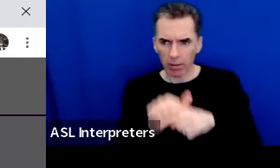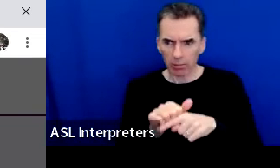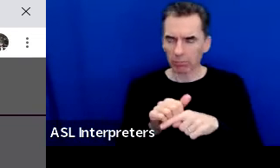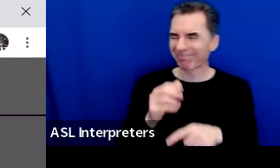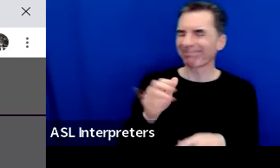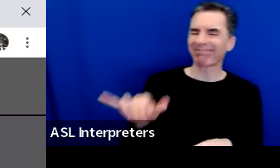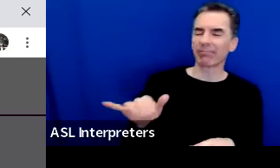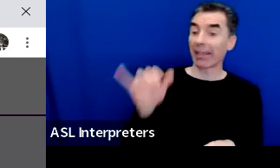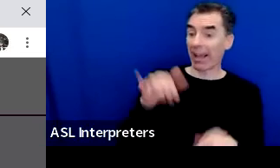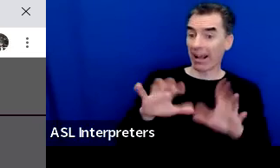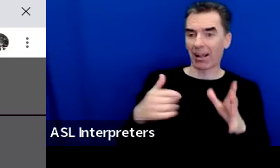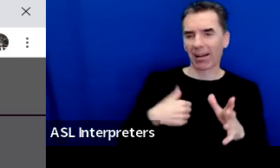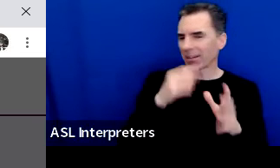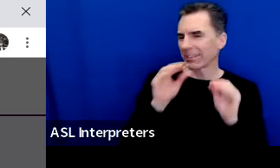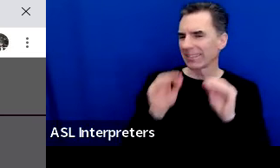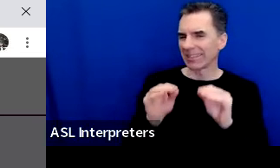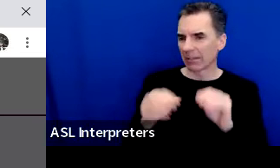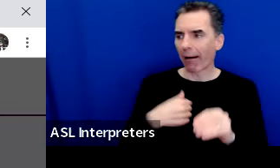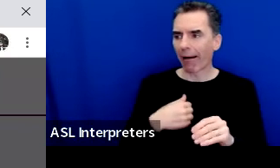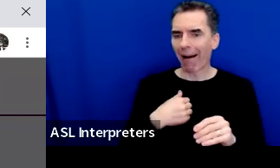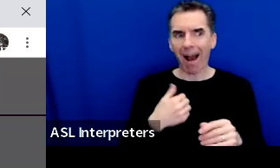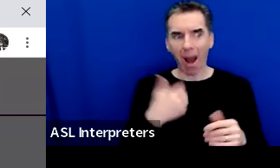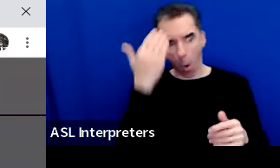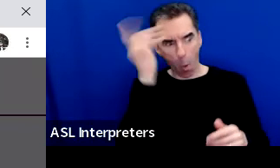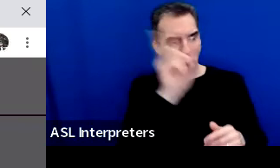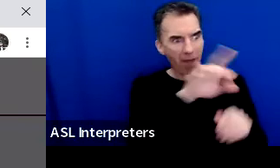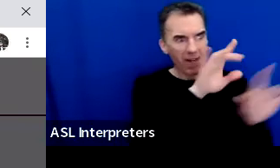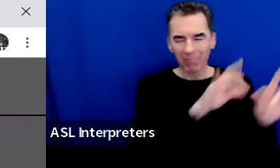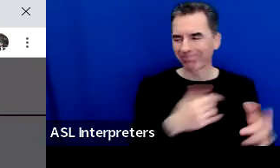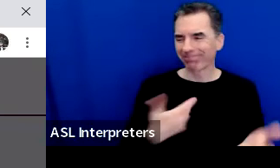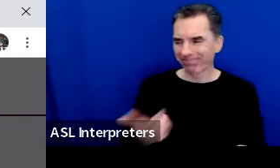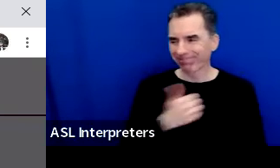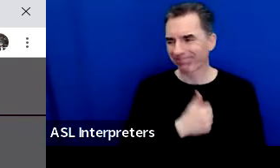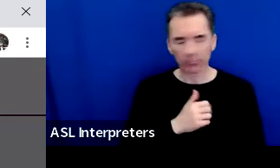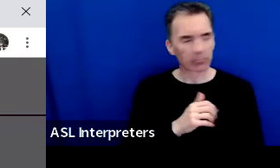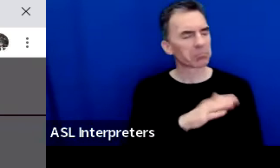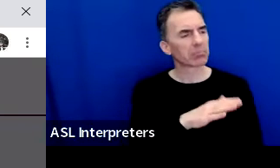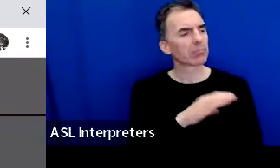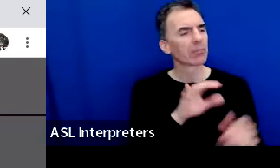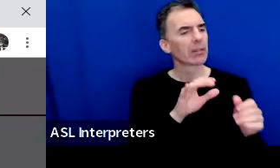so I haven't played around looking for it. It would be like to my engineering colleagues, it would be like